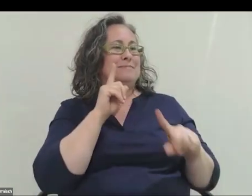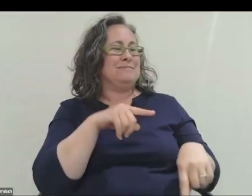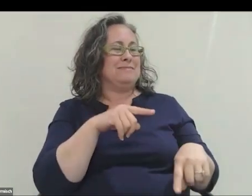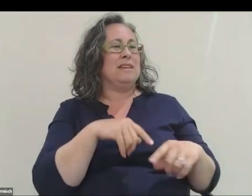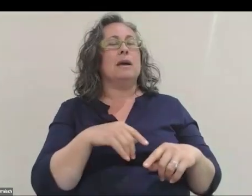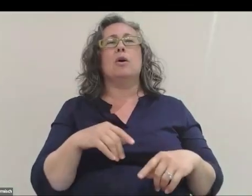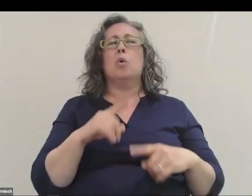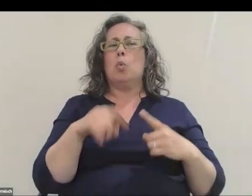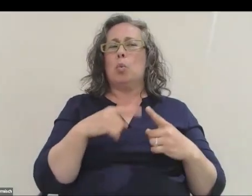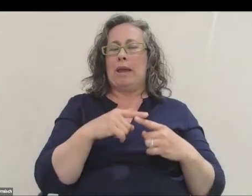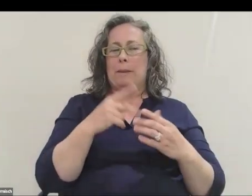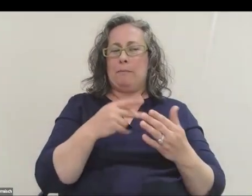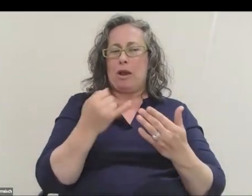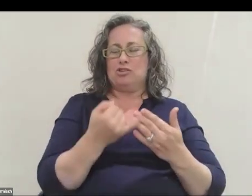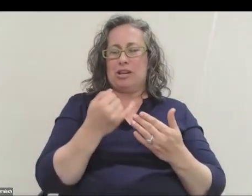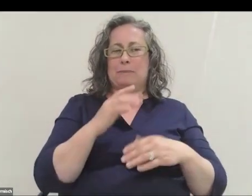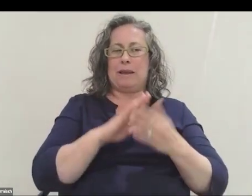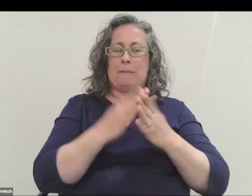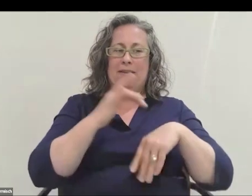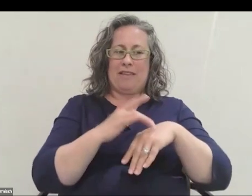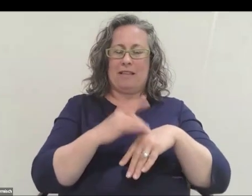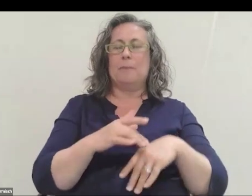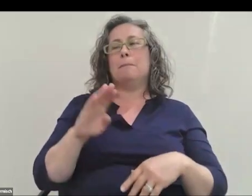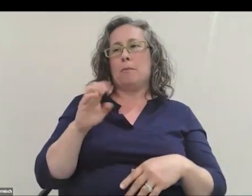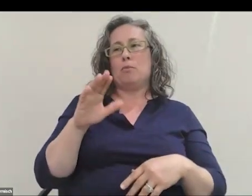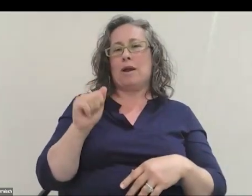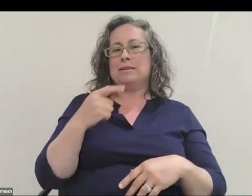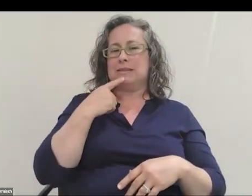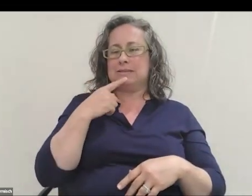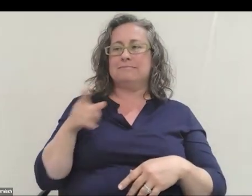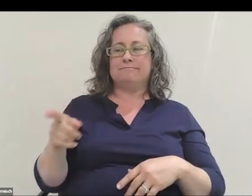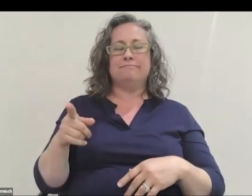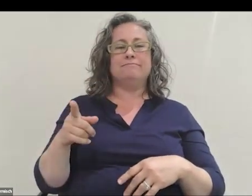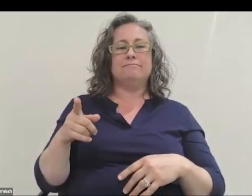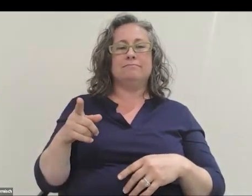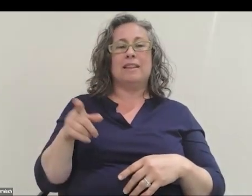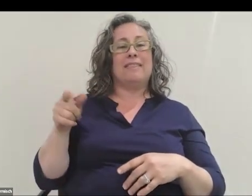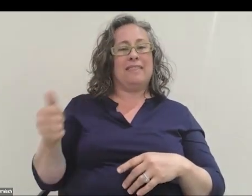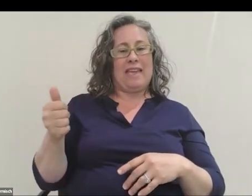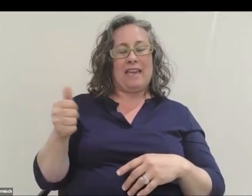the next question which was from Barbara, about when the project becomes available. Barbara also notes that they are